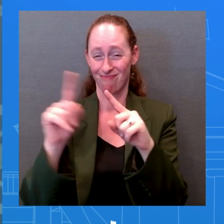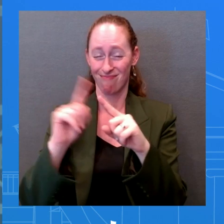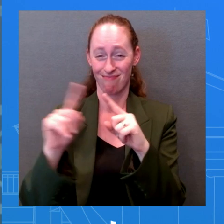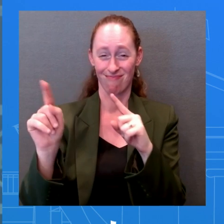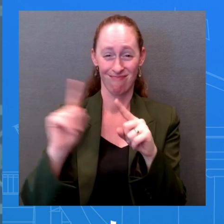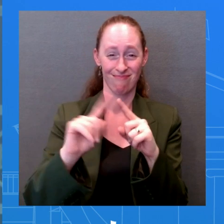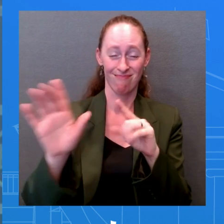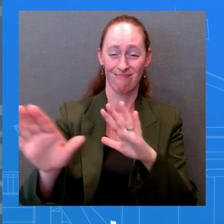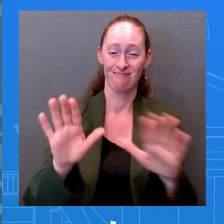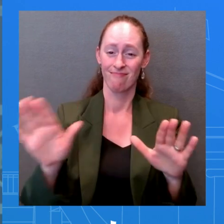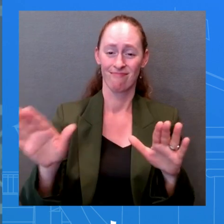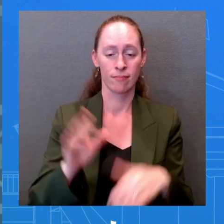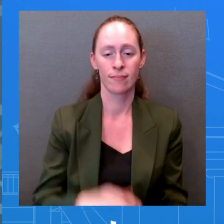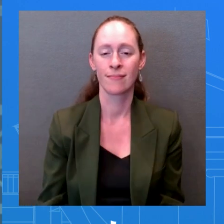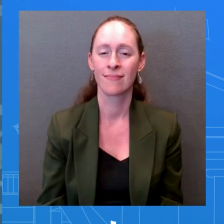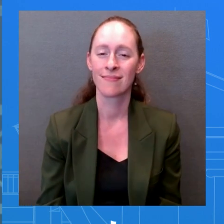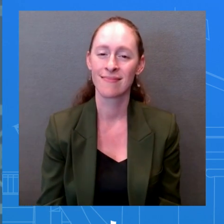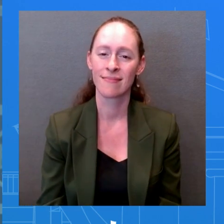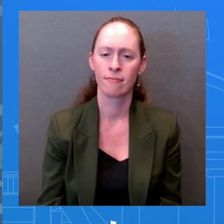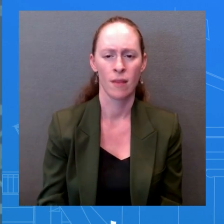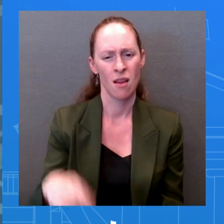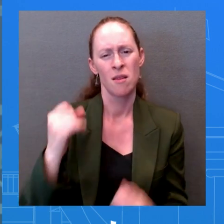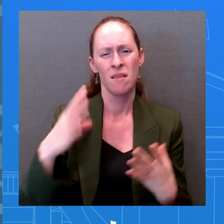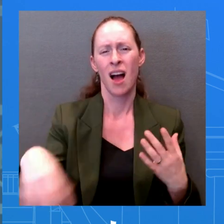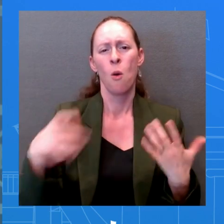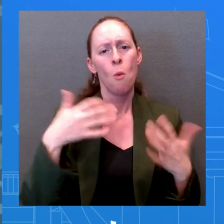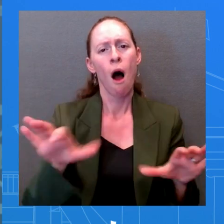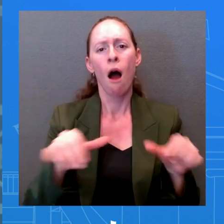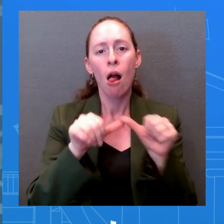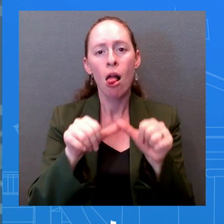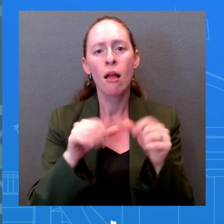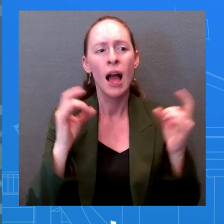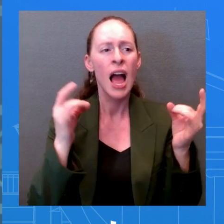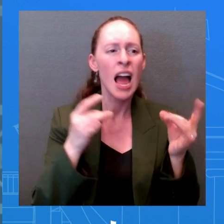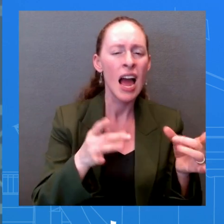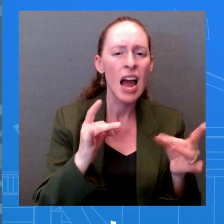of all faiths, backgrounds, and political parties. And he's been very clear about that.